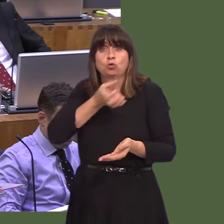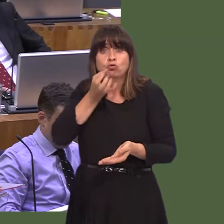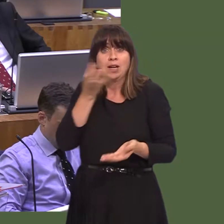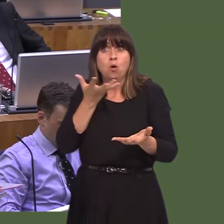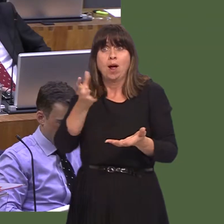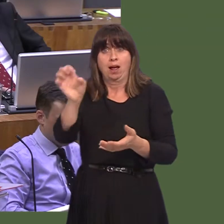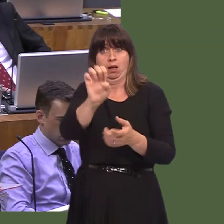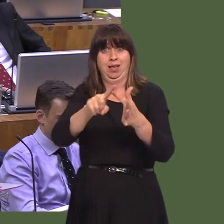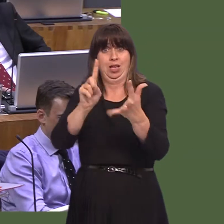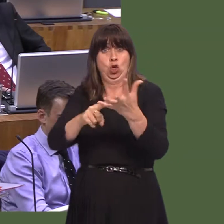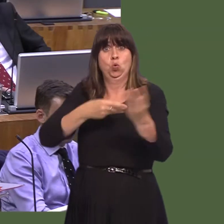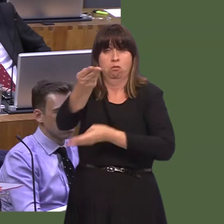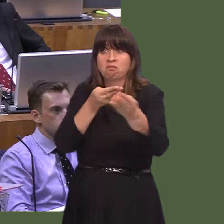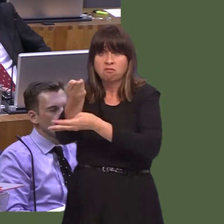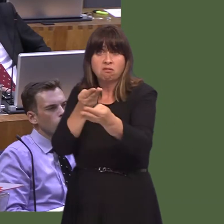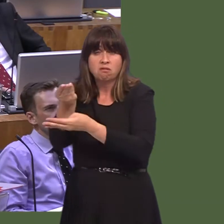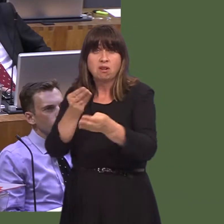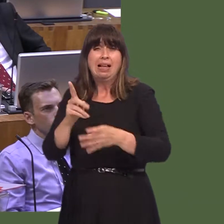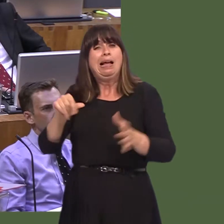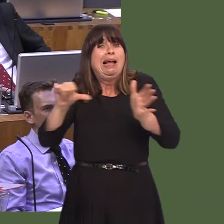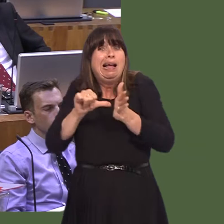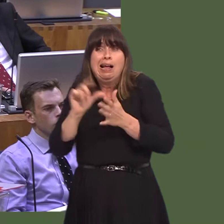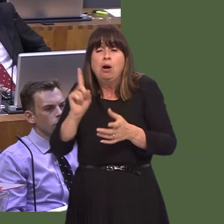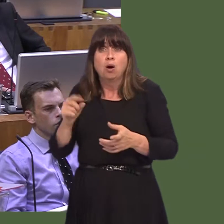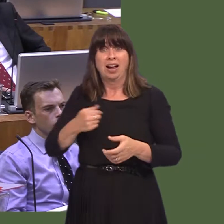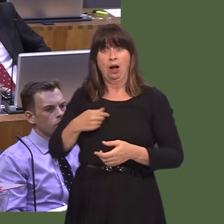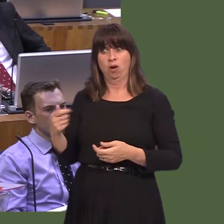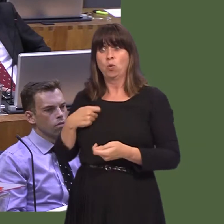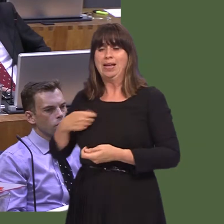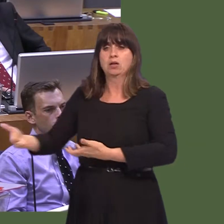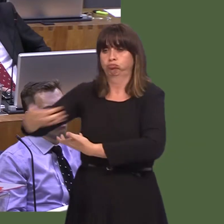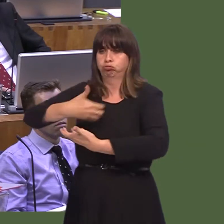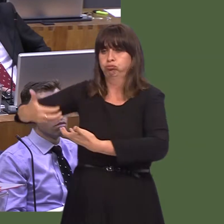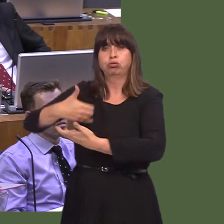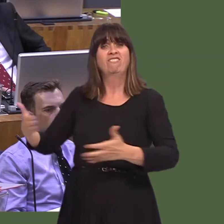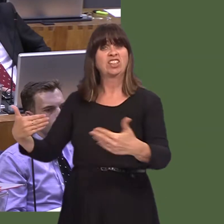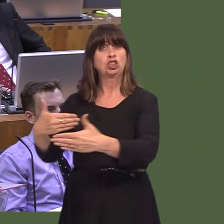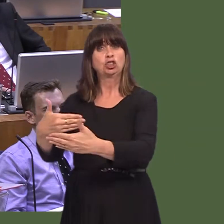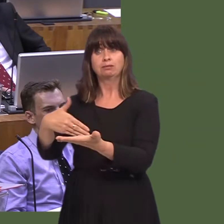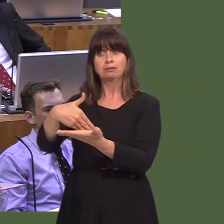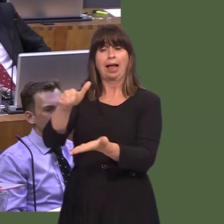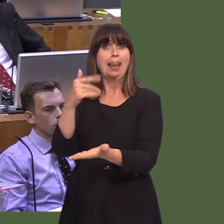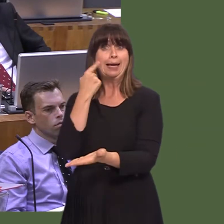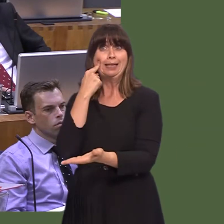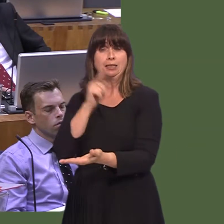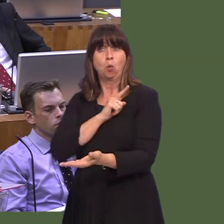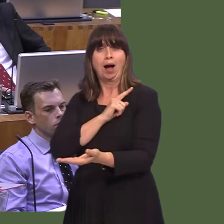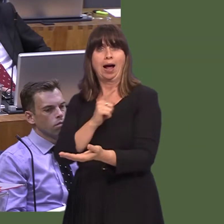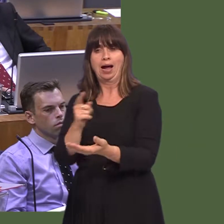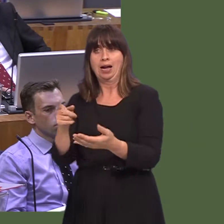A lot of what we produceóif we look at fish, for exampleóis perishable. It's just easier to sell it in the European market than it is to take it halfway across